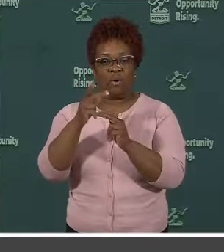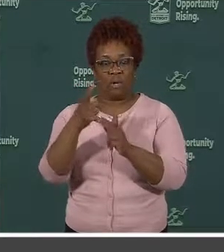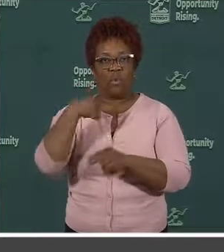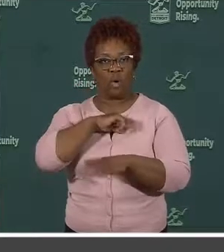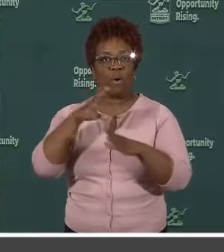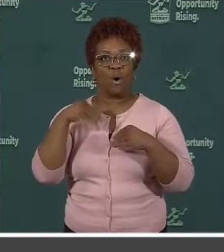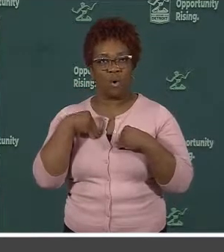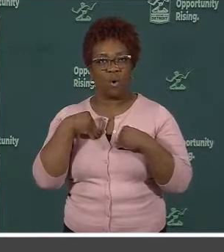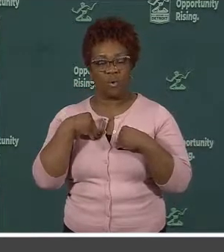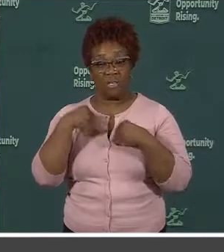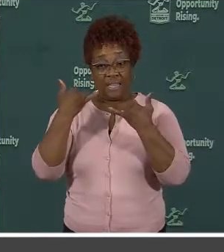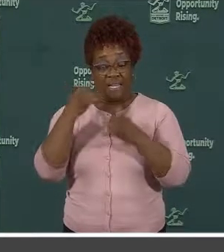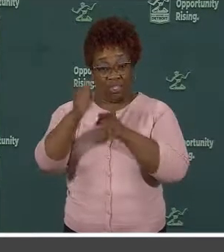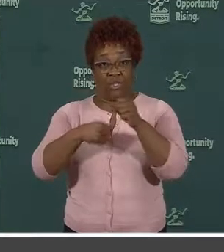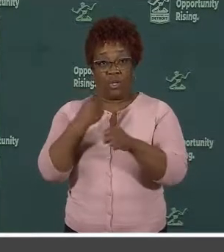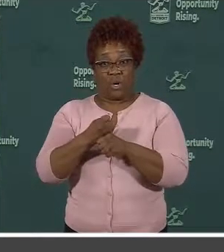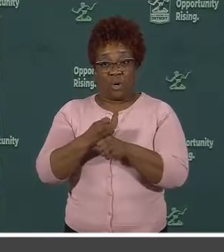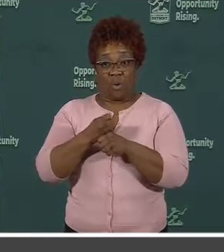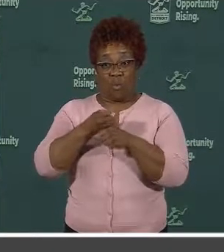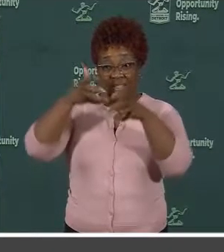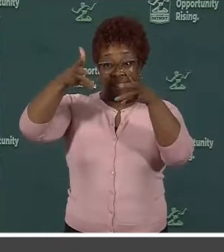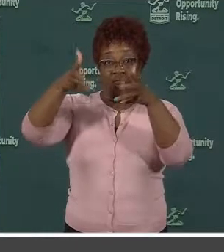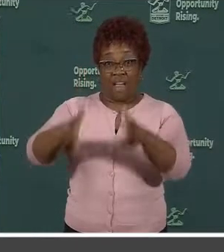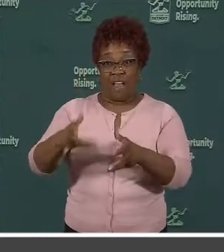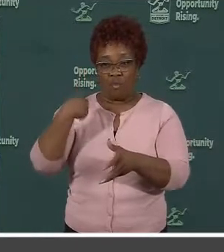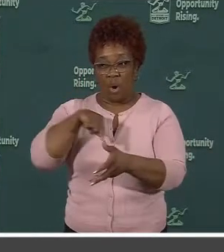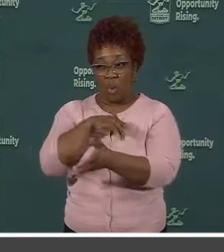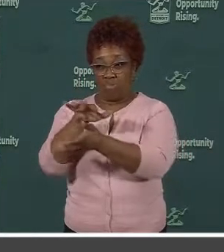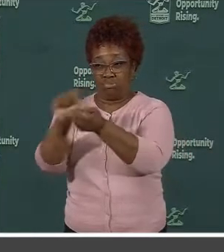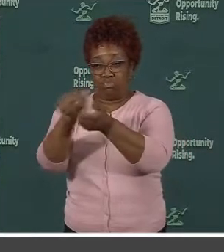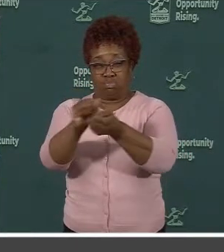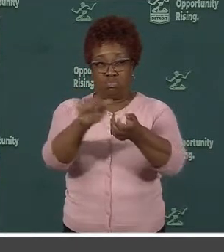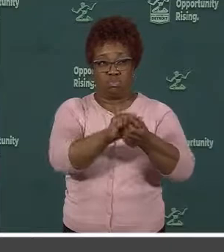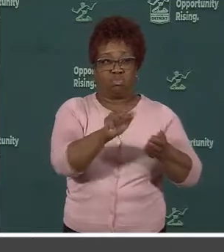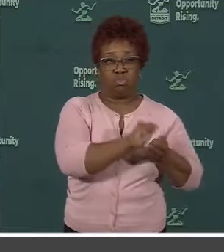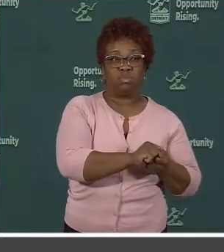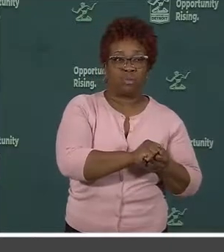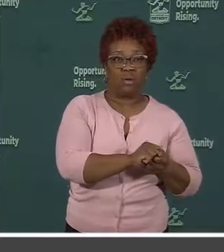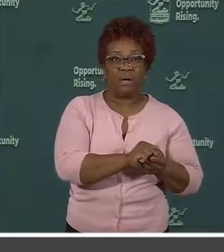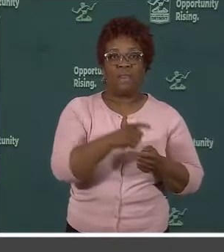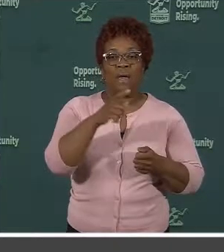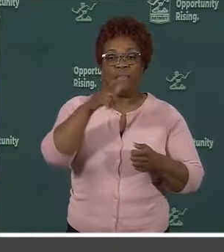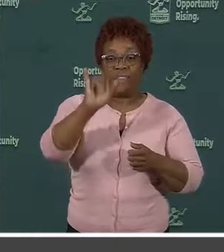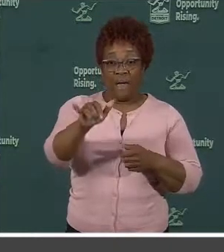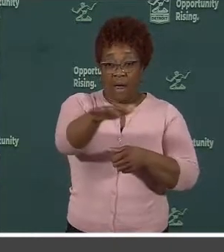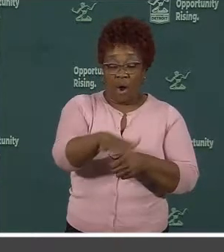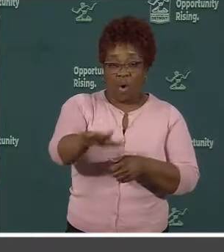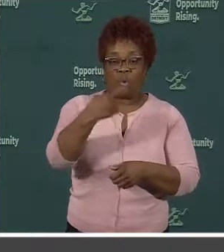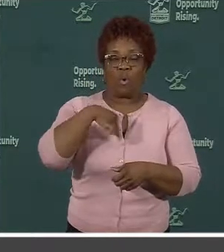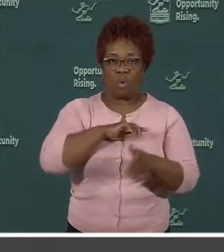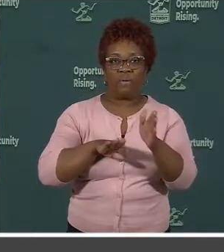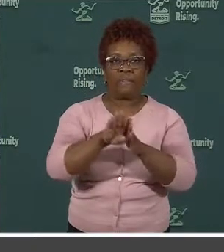DEMOLISH MOST OF AND WE'RE GOING TO LEAVE FRONTAGE ON GRAND BOULEVARD THAT WE'RE GOING TO REDEVELOP SO YOU CAN TAKE THE SHELL OF THE OLD